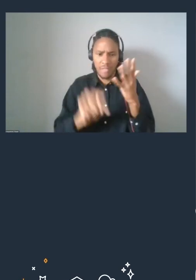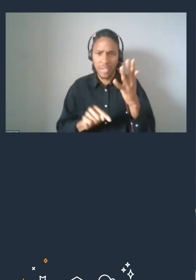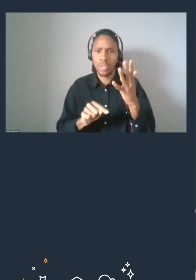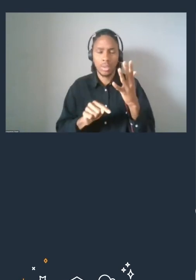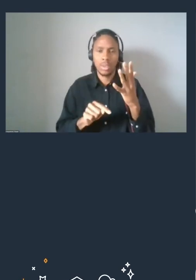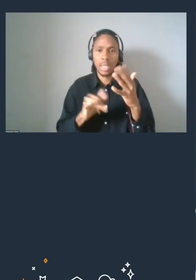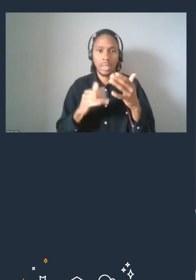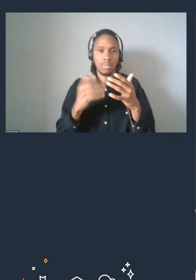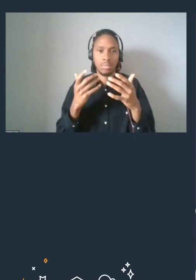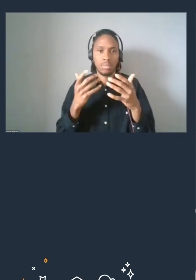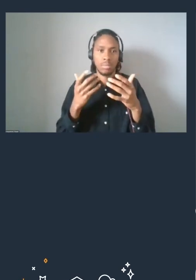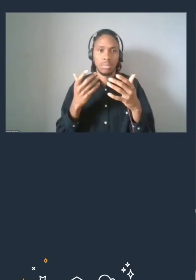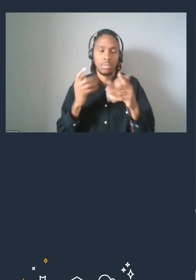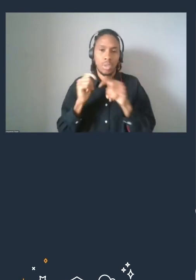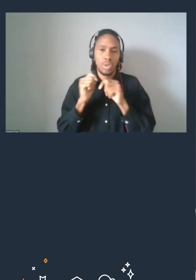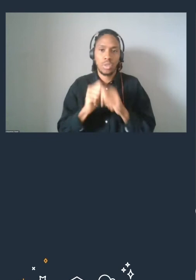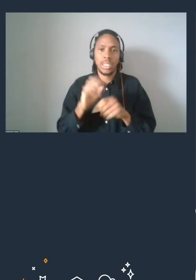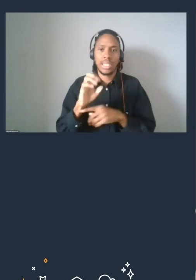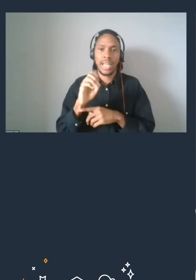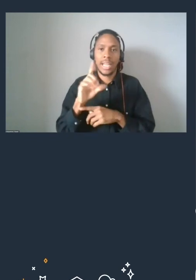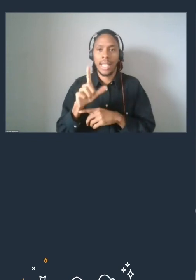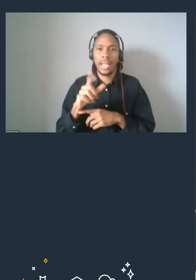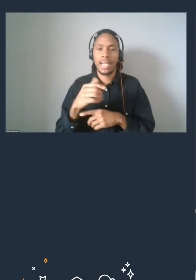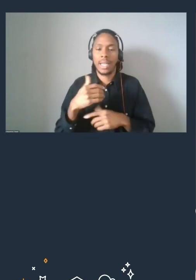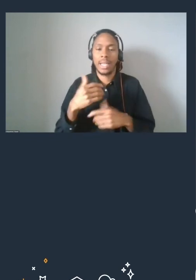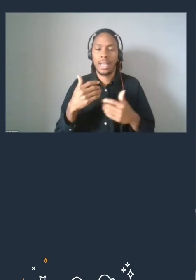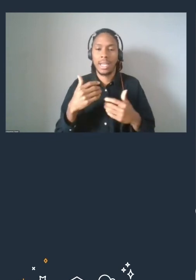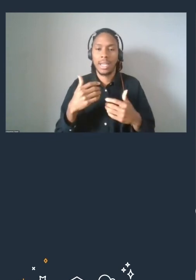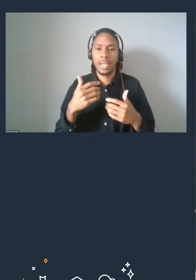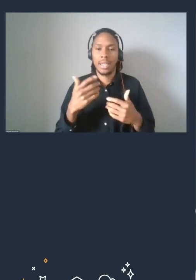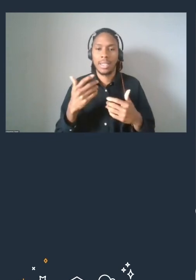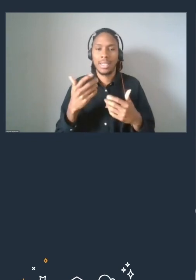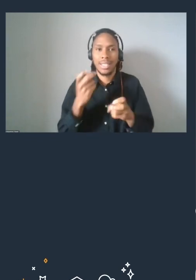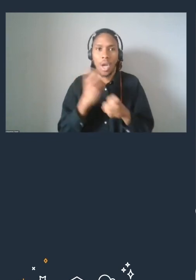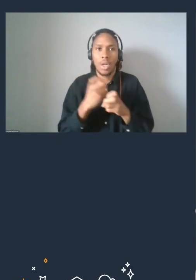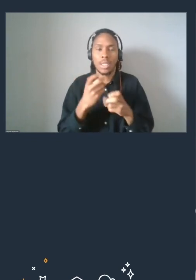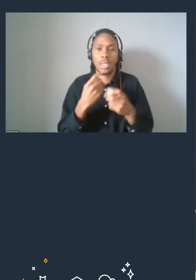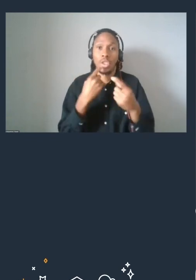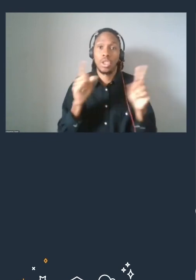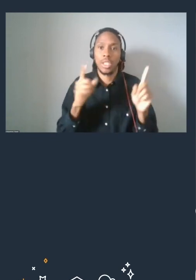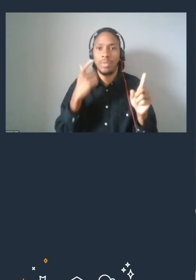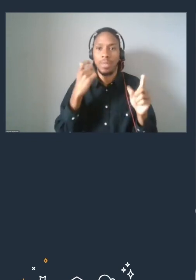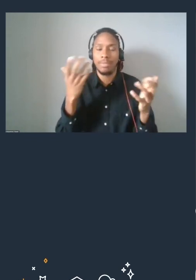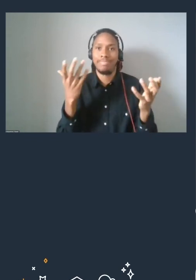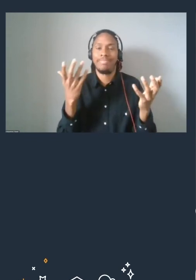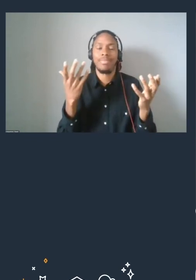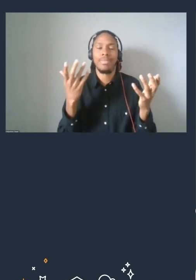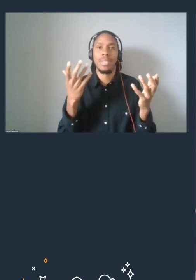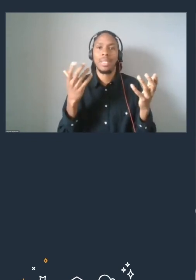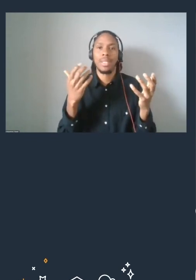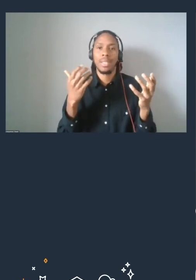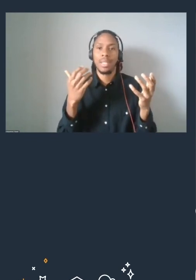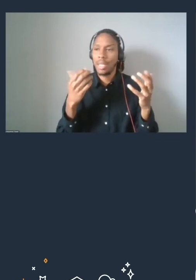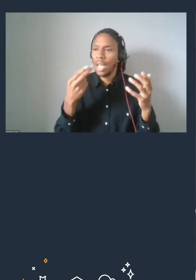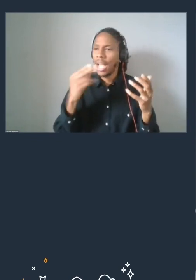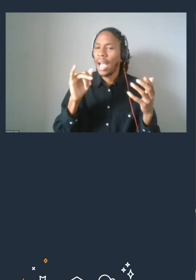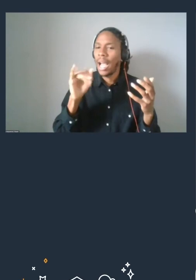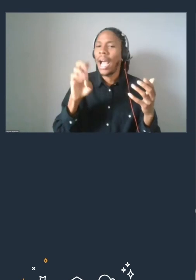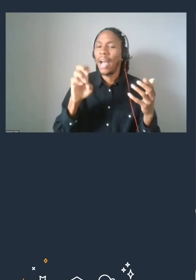sort of a data lake stock like Hive is hard to achieve just because Hive was designed 20 years ago.